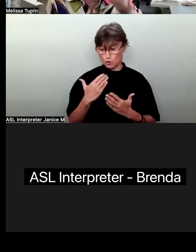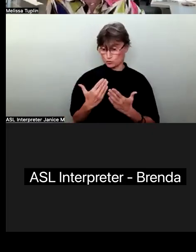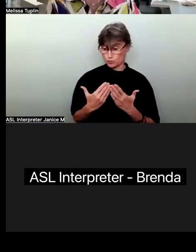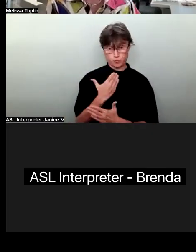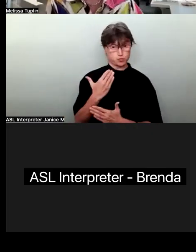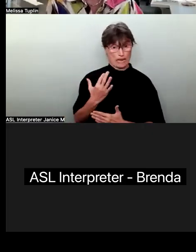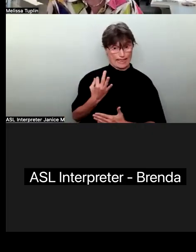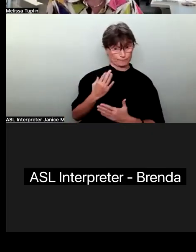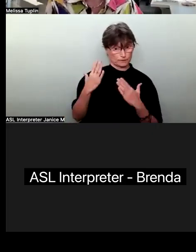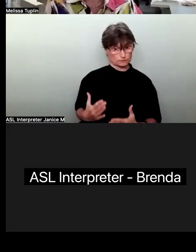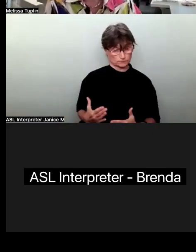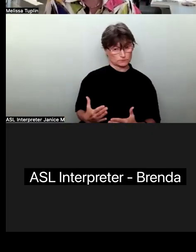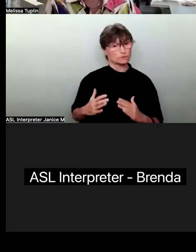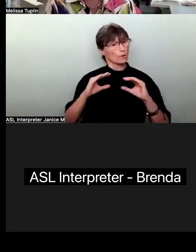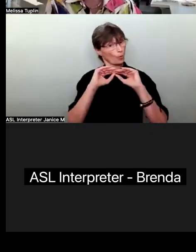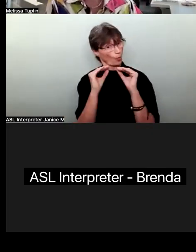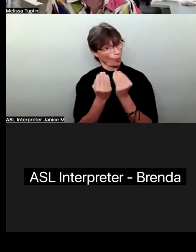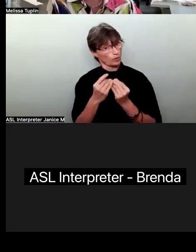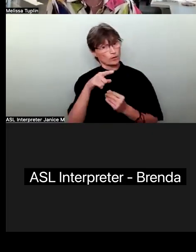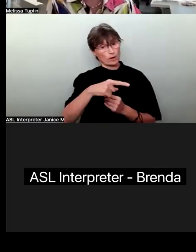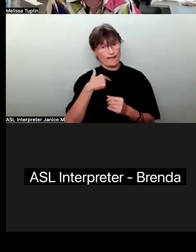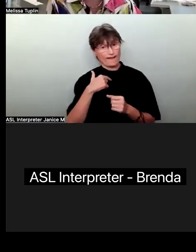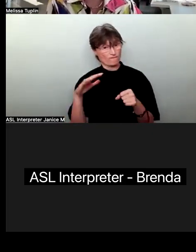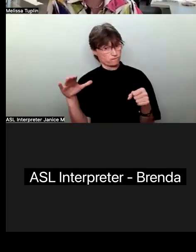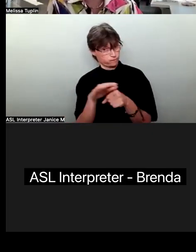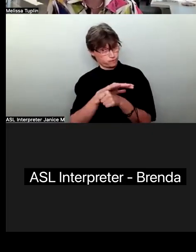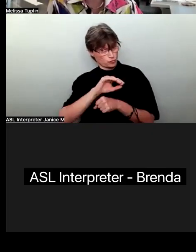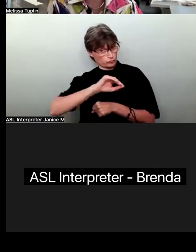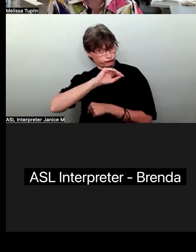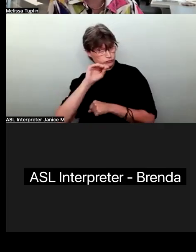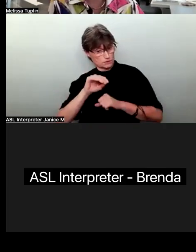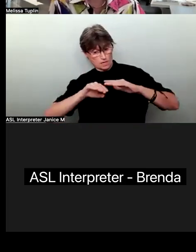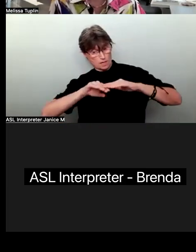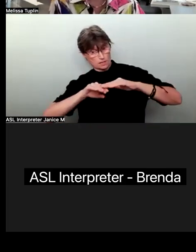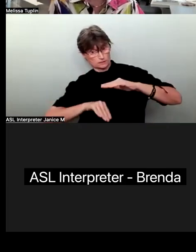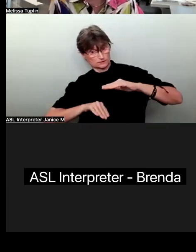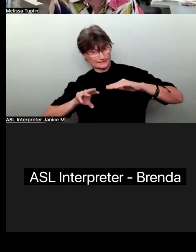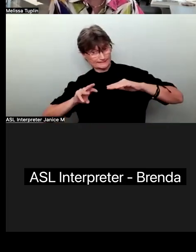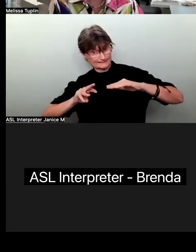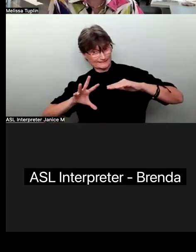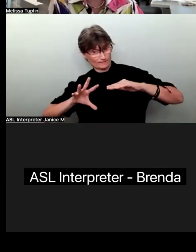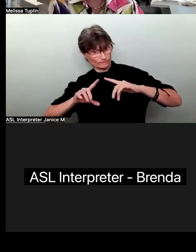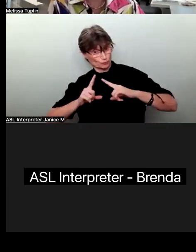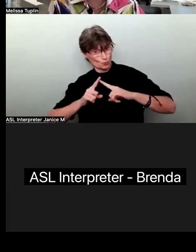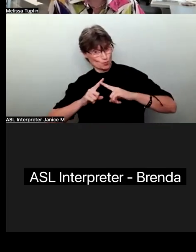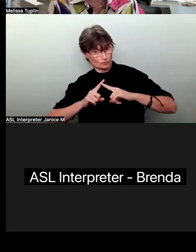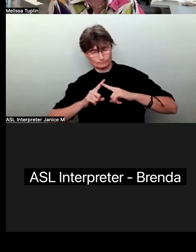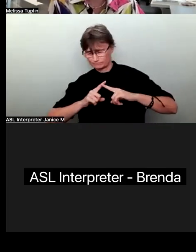organizations that receive a total score below 65 per cent will not be successful in receiving